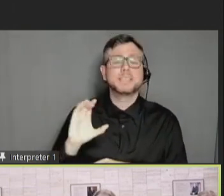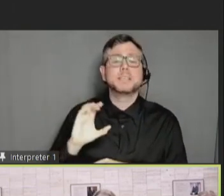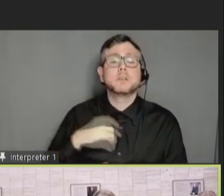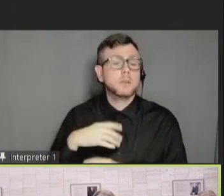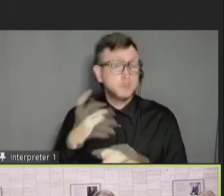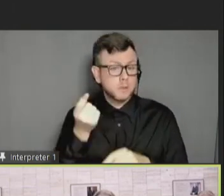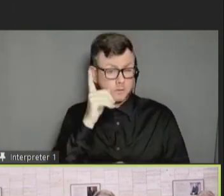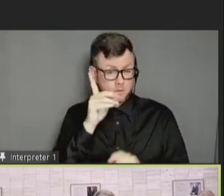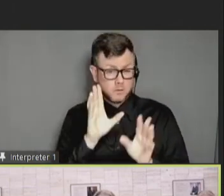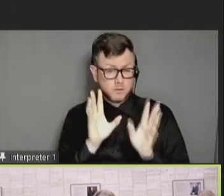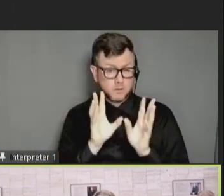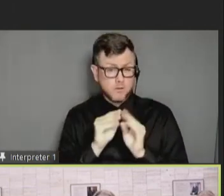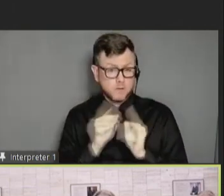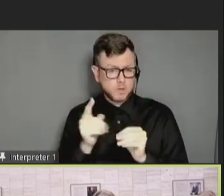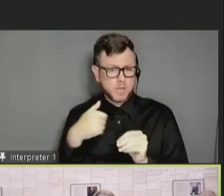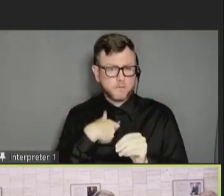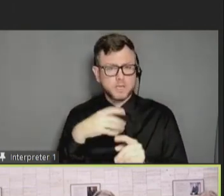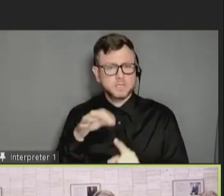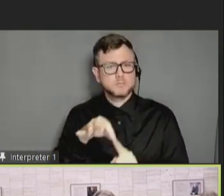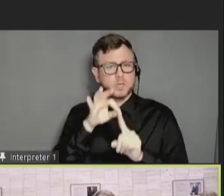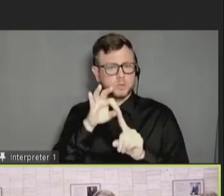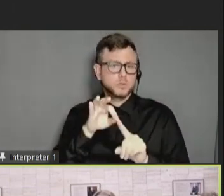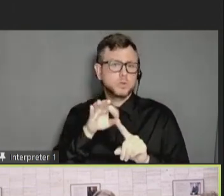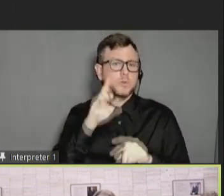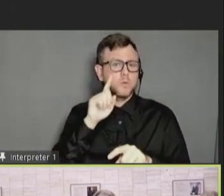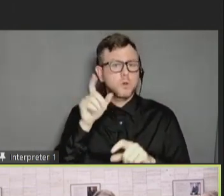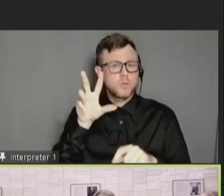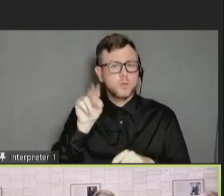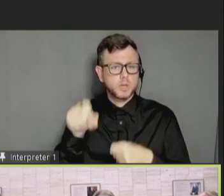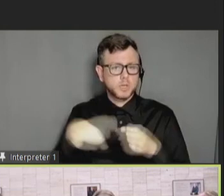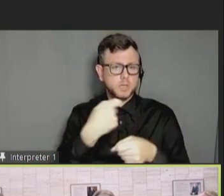had a special session celebrating the 30-year anniversary of the passage of the